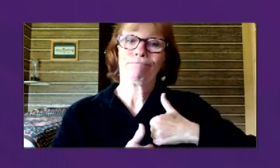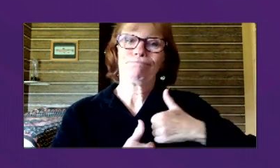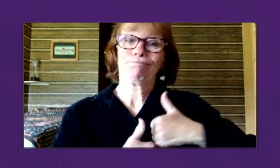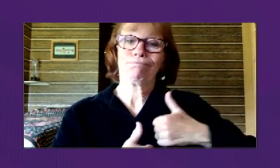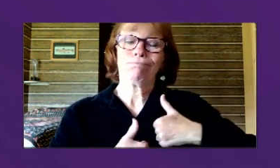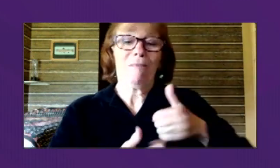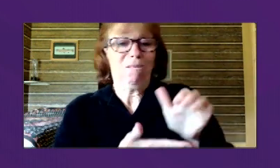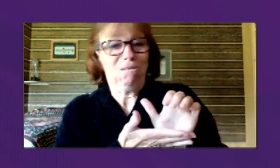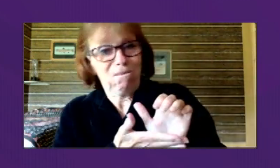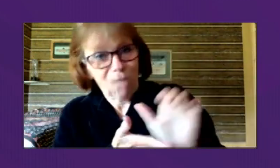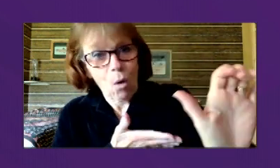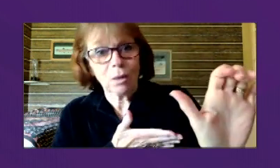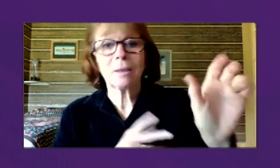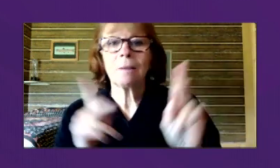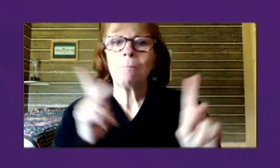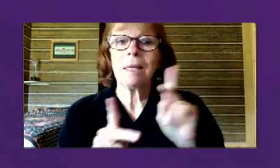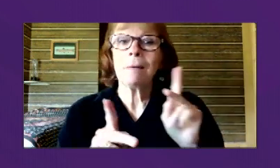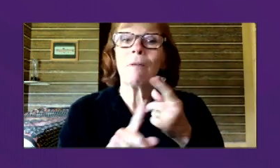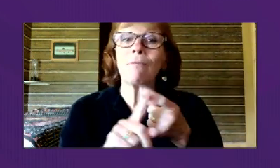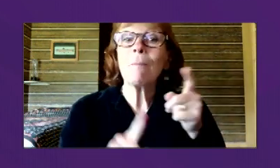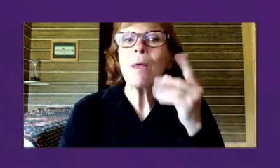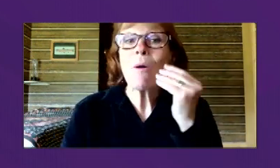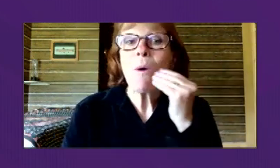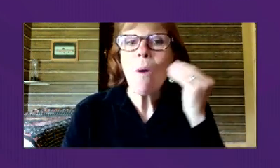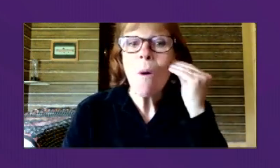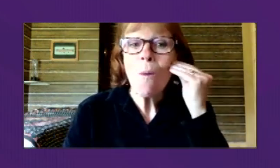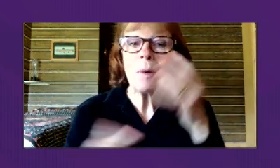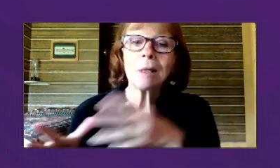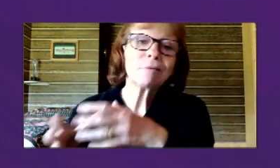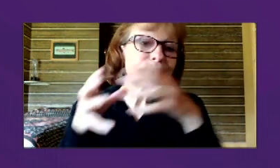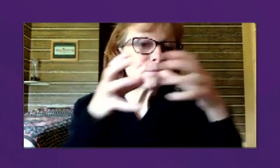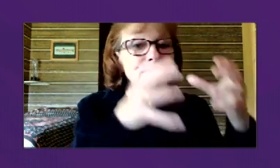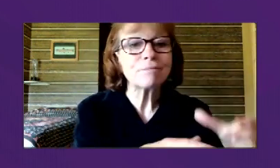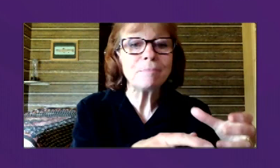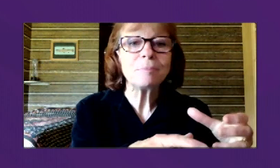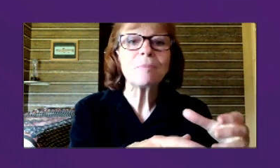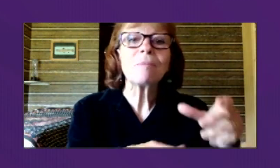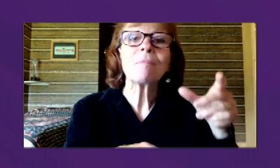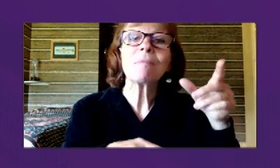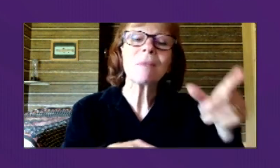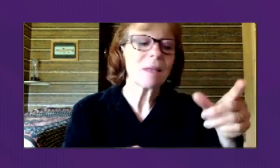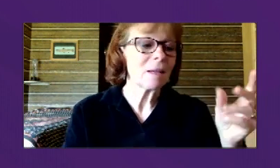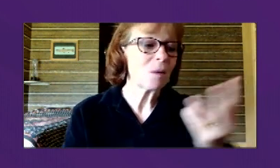people from their homes and into relocation camps, eventually west to Indian territory.